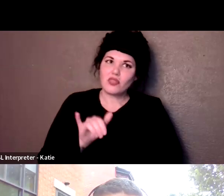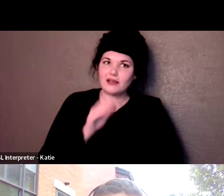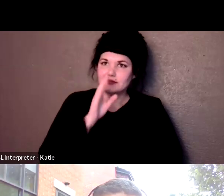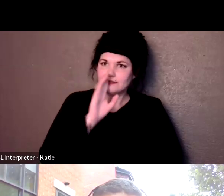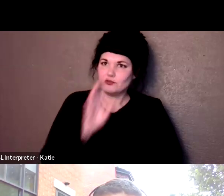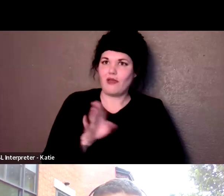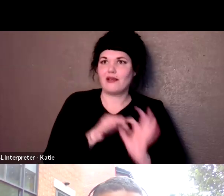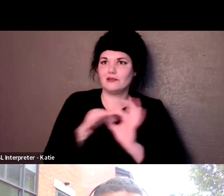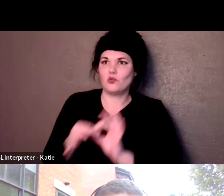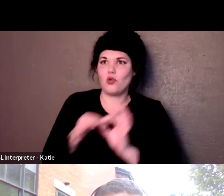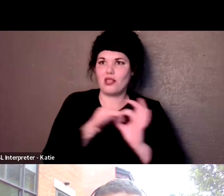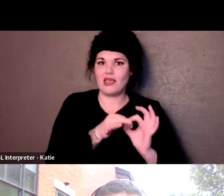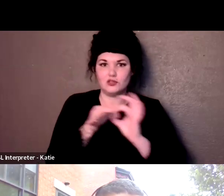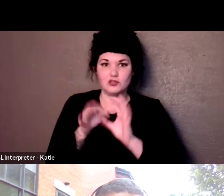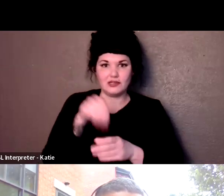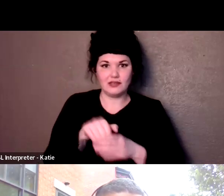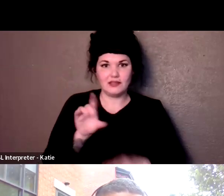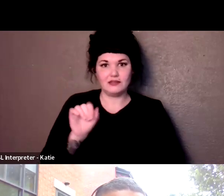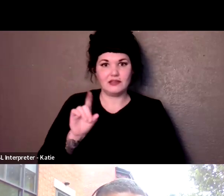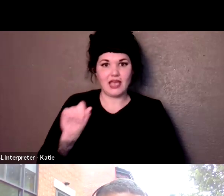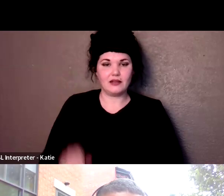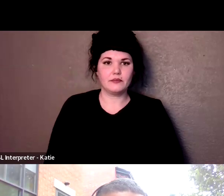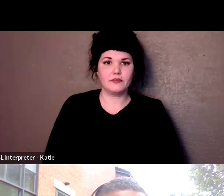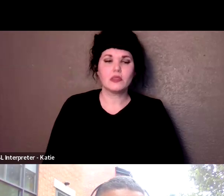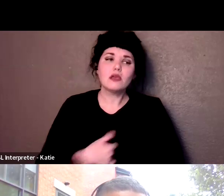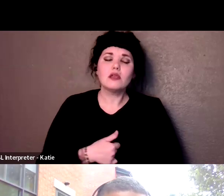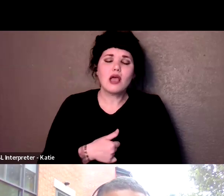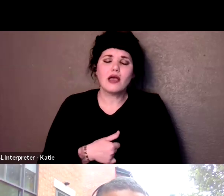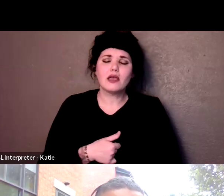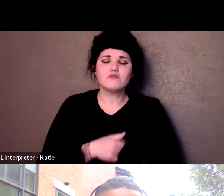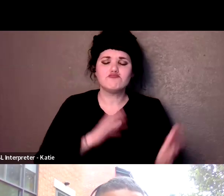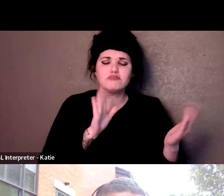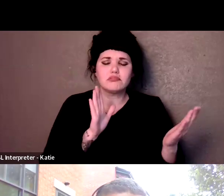I respect that there's a constitutional right to it, and it's just a reality that the easier it